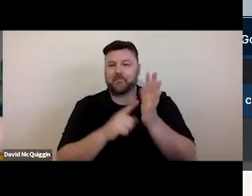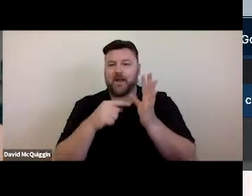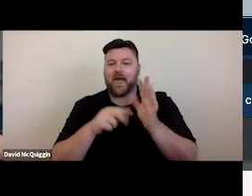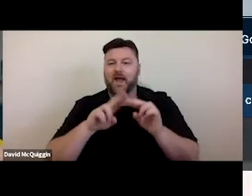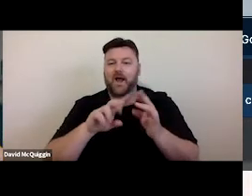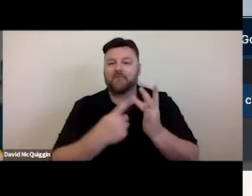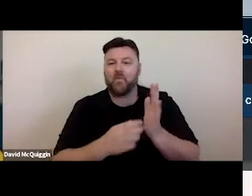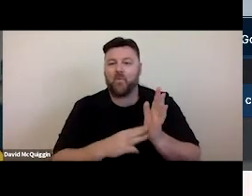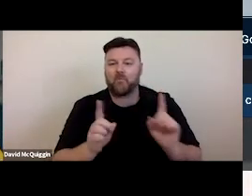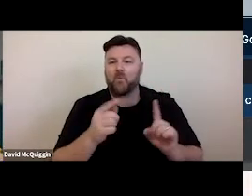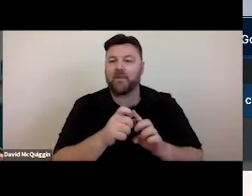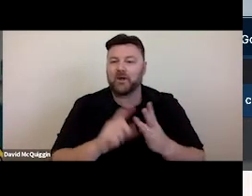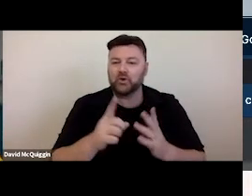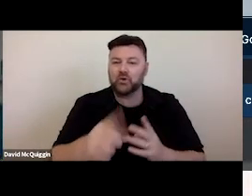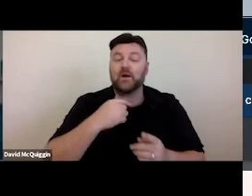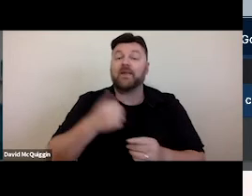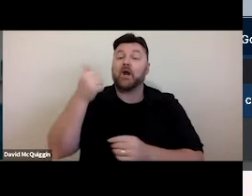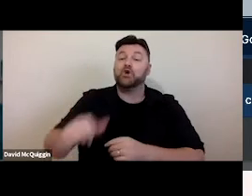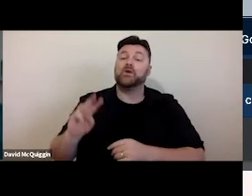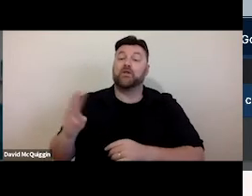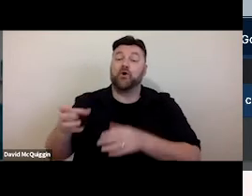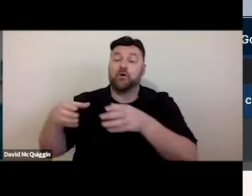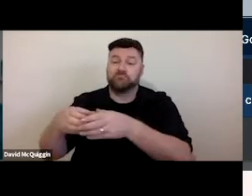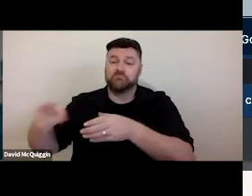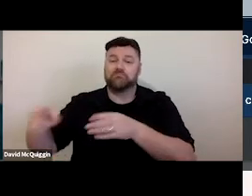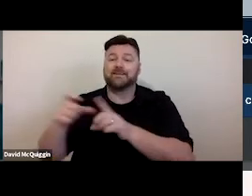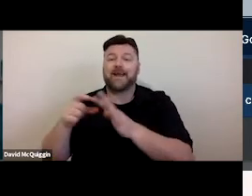they're pulling in third party data, this is where they pull it in. If